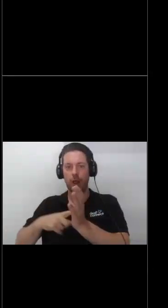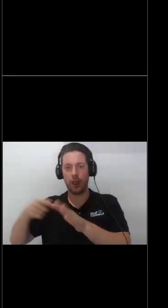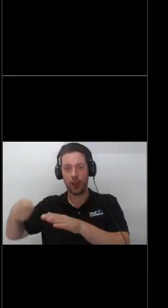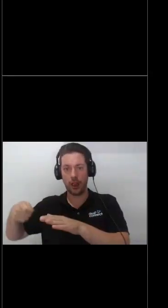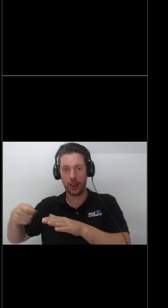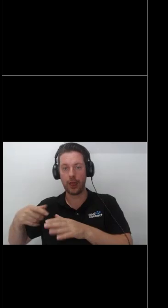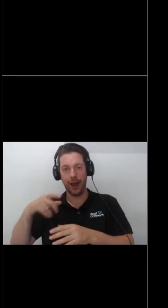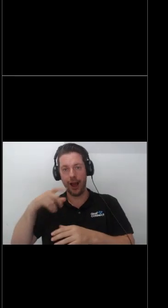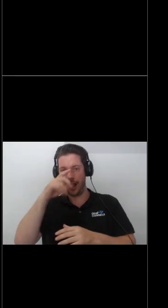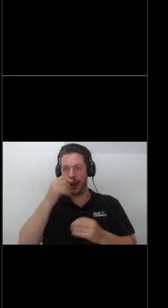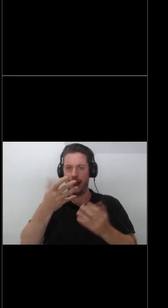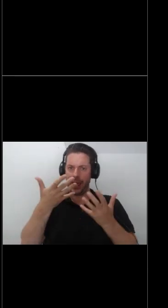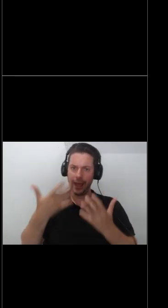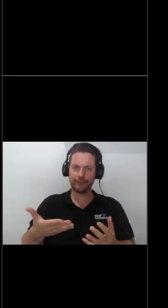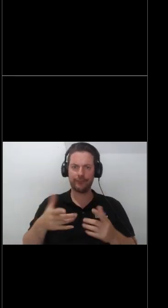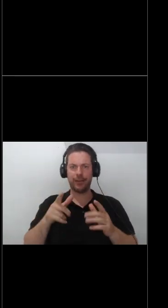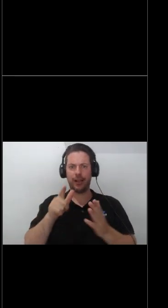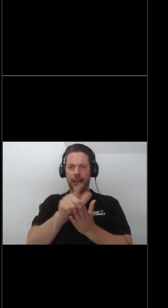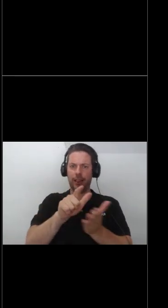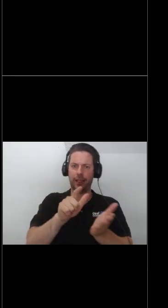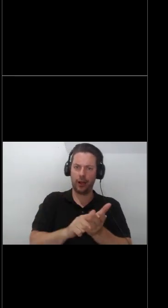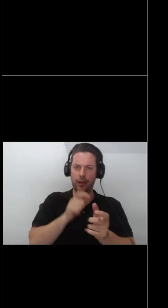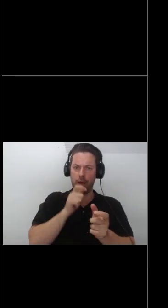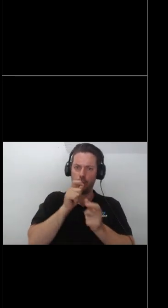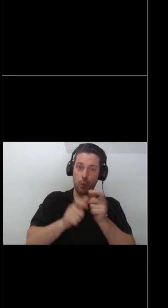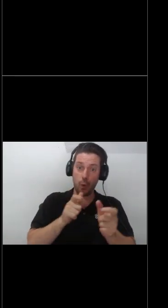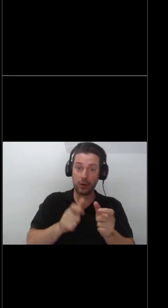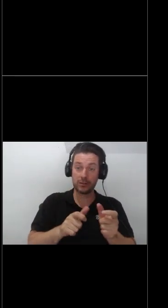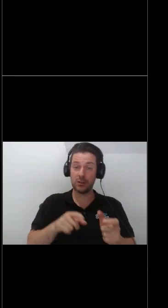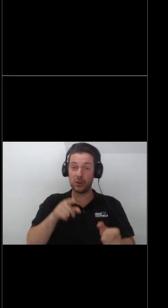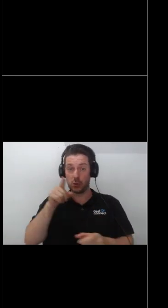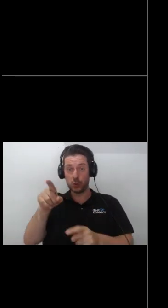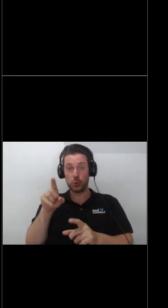If you are supporting somebody with mental illness or cognitive impairment